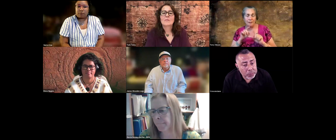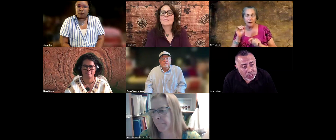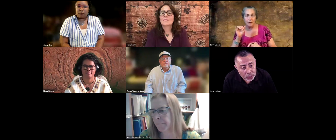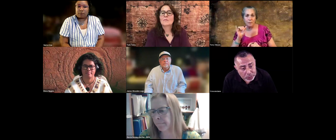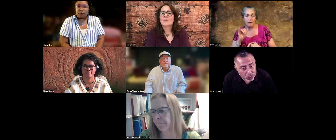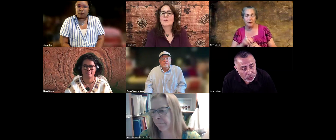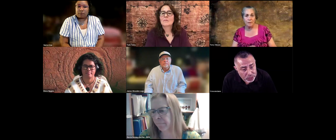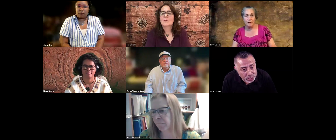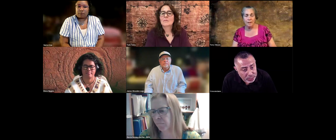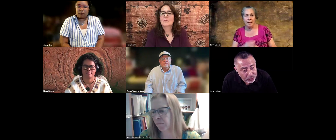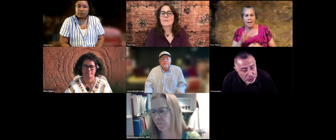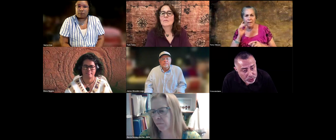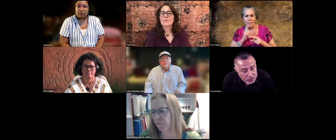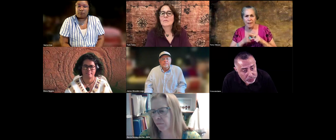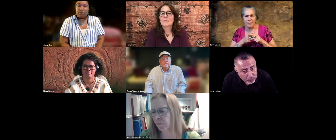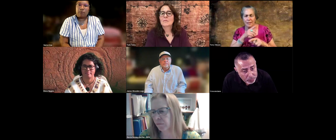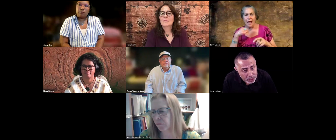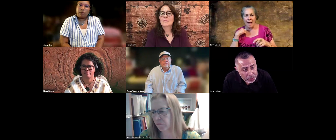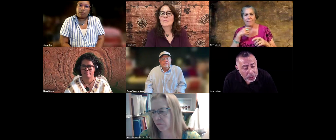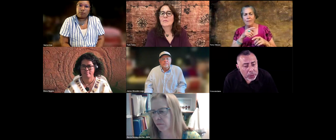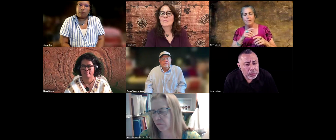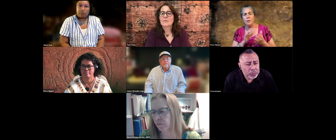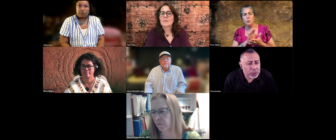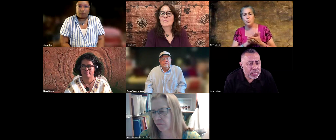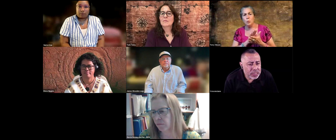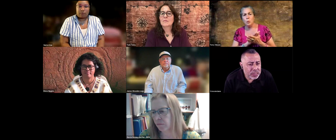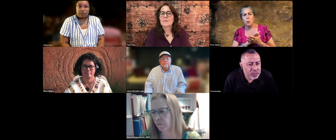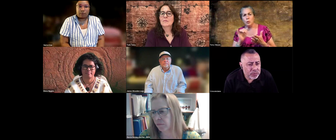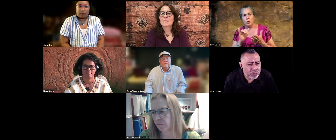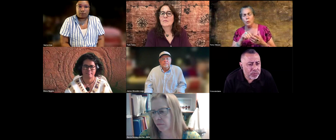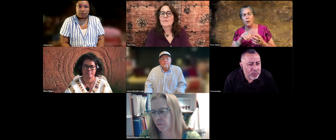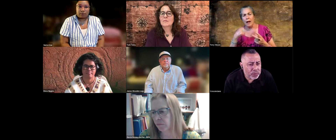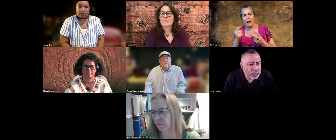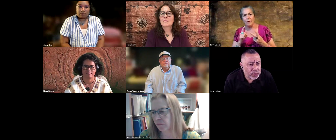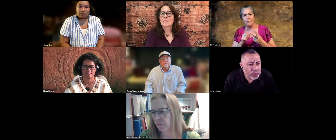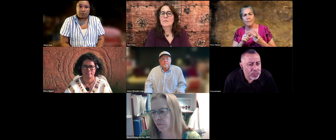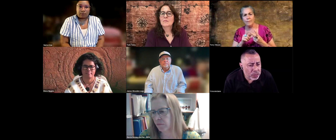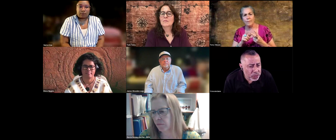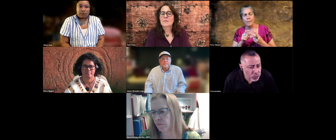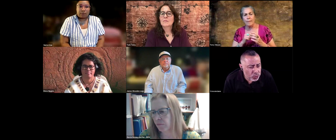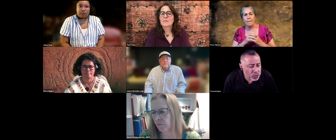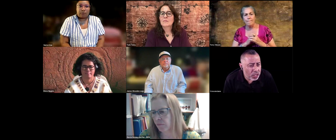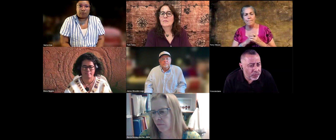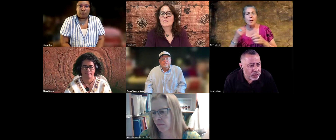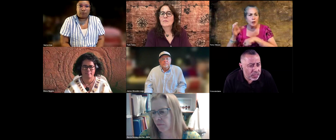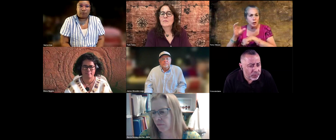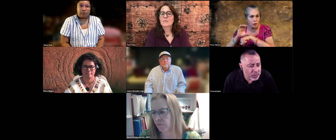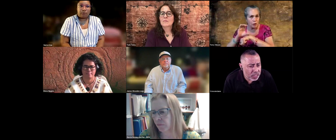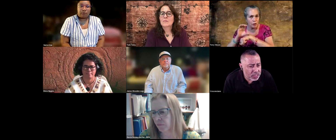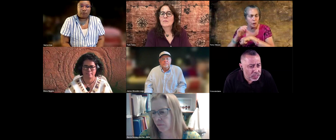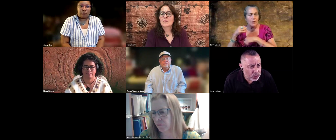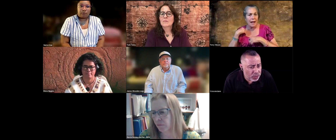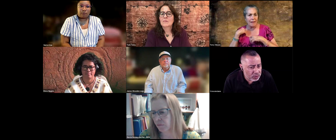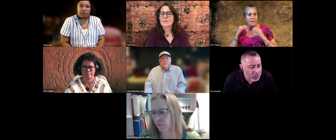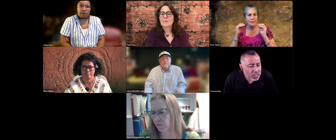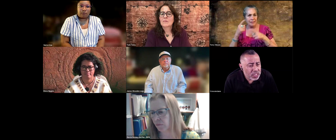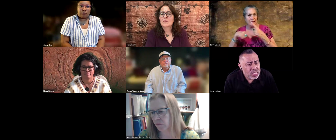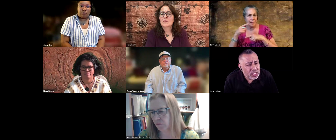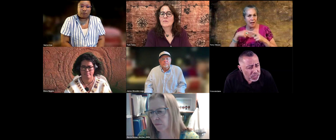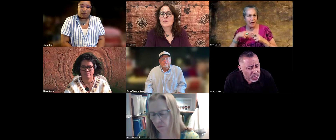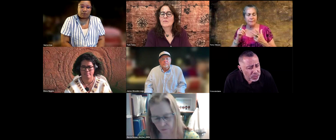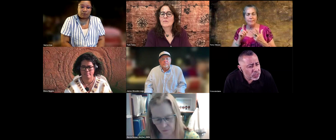I'm more than happy to help people learn sign language as well. Plus. Some of the schools offer sign language classes as well.